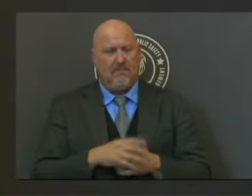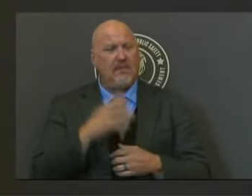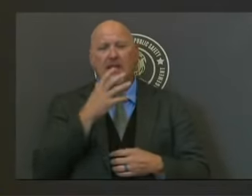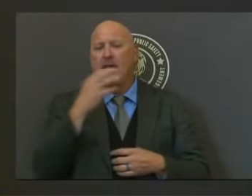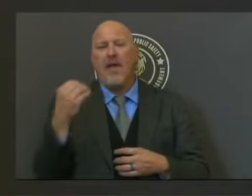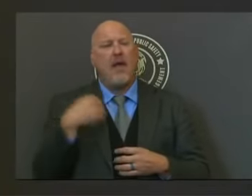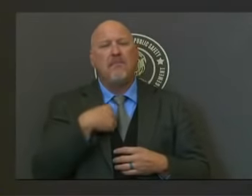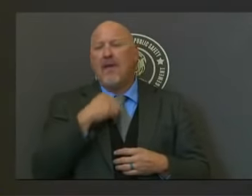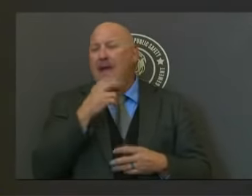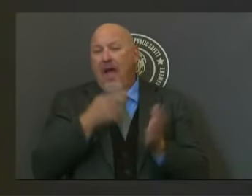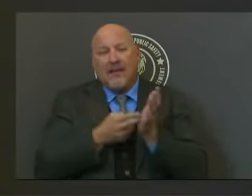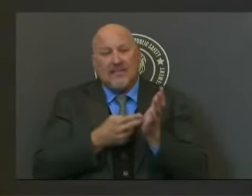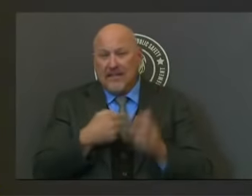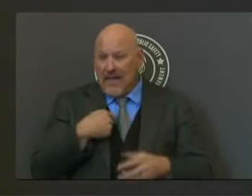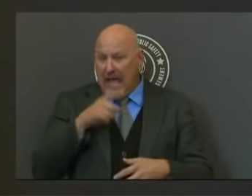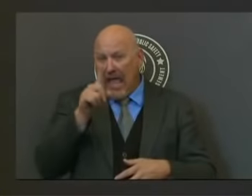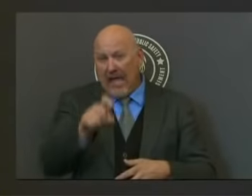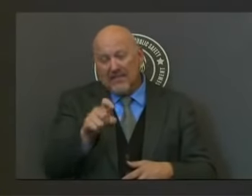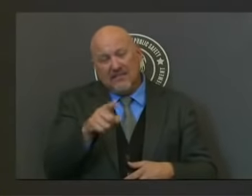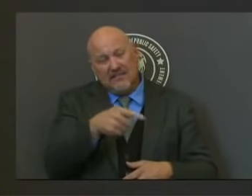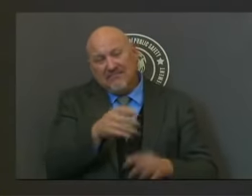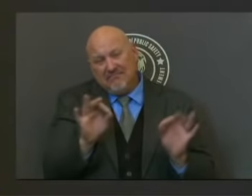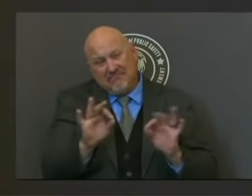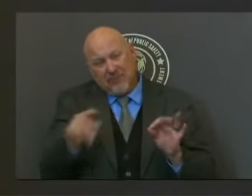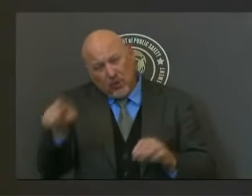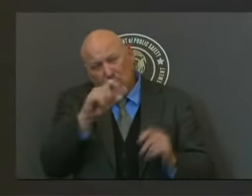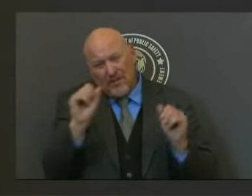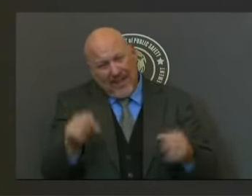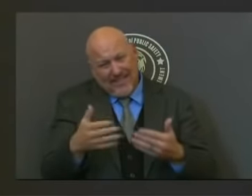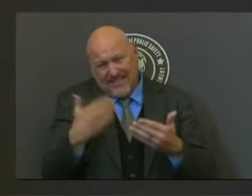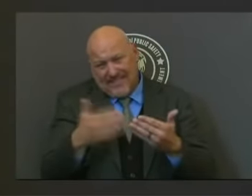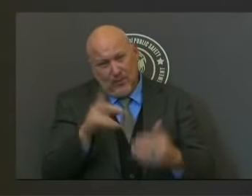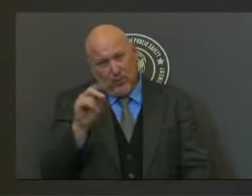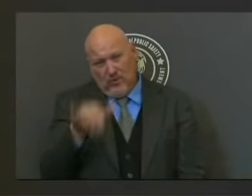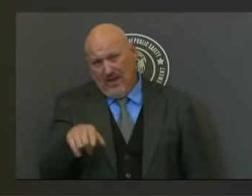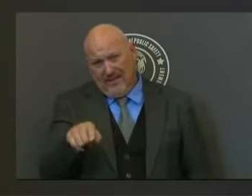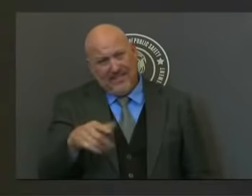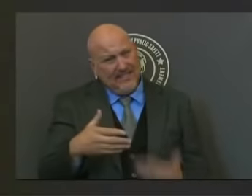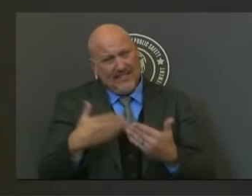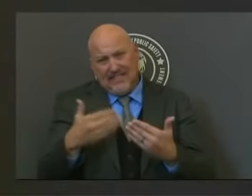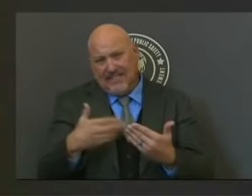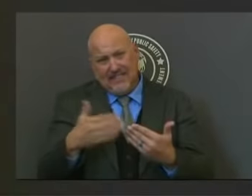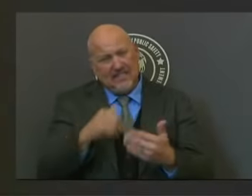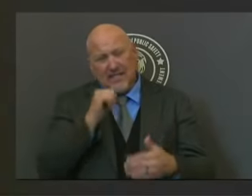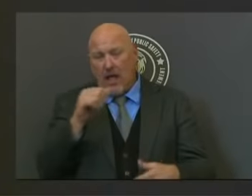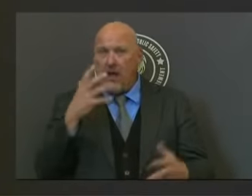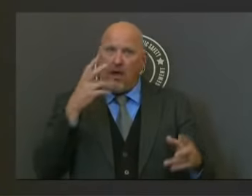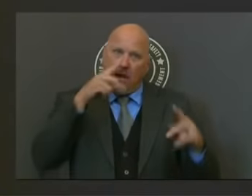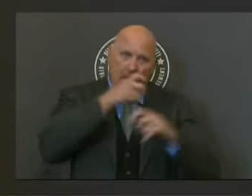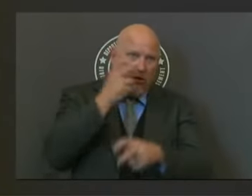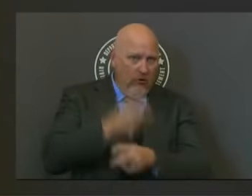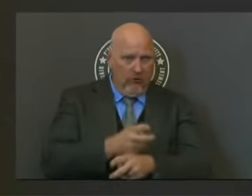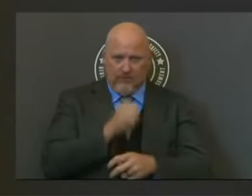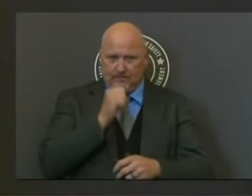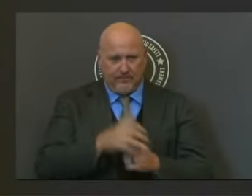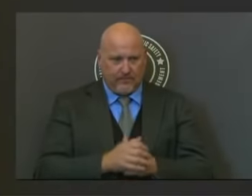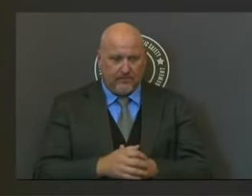we're talking about today for example